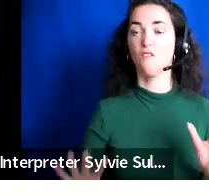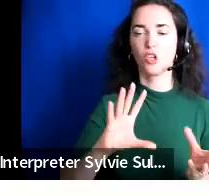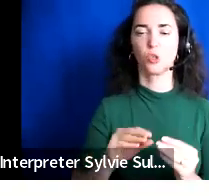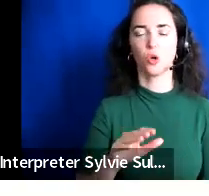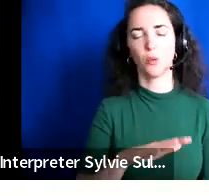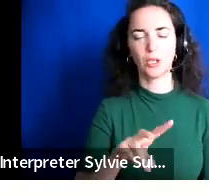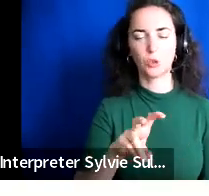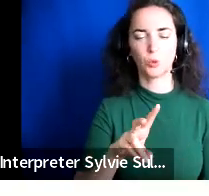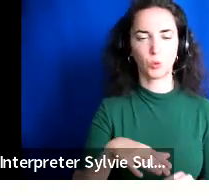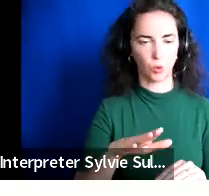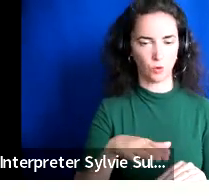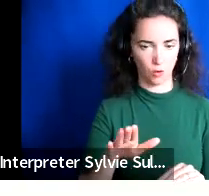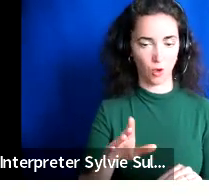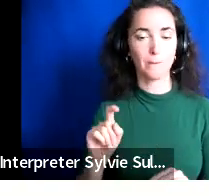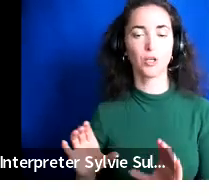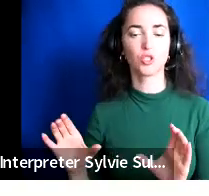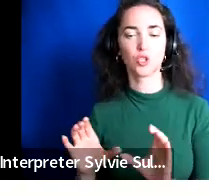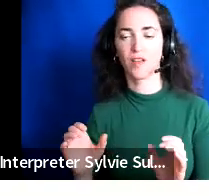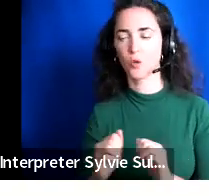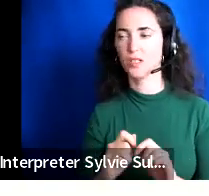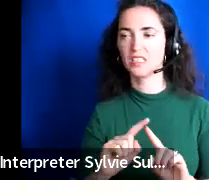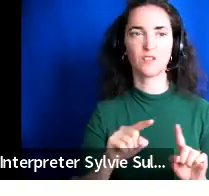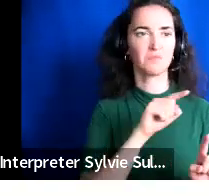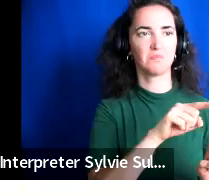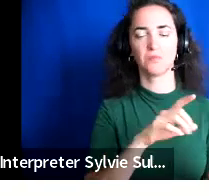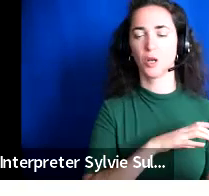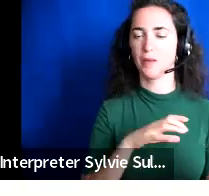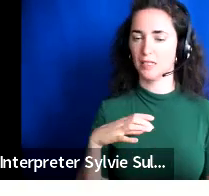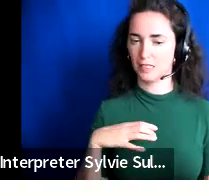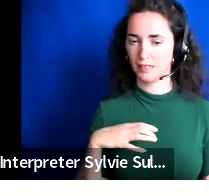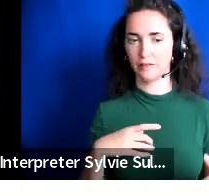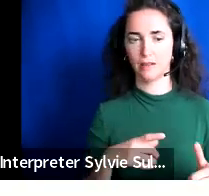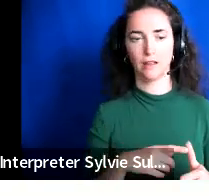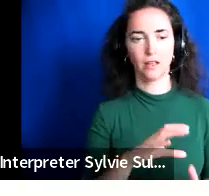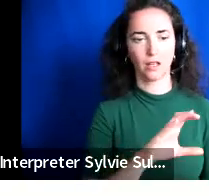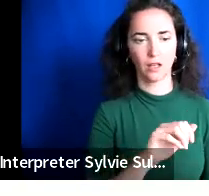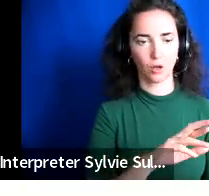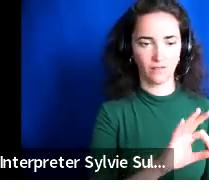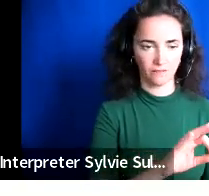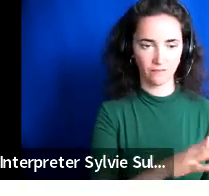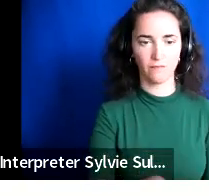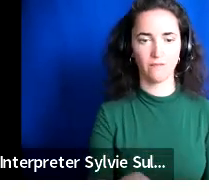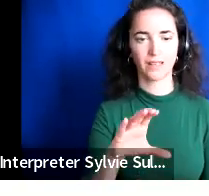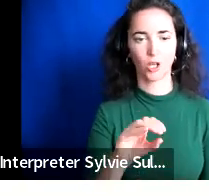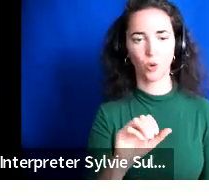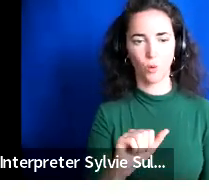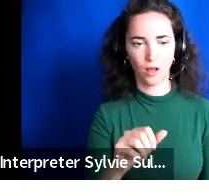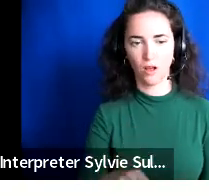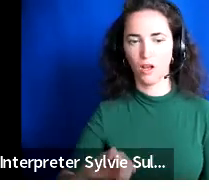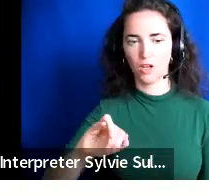They have to be accredited with one of the accreditation committees, so that could be carved or coa or Jaco airs.